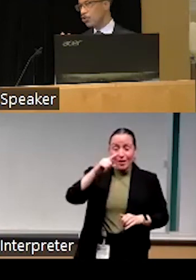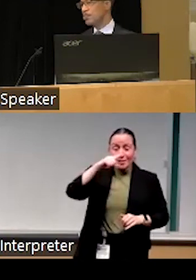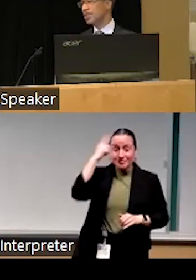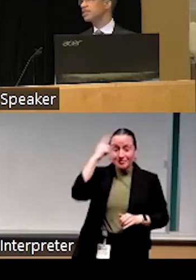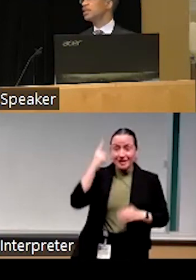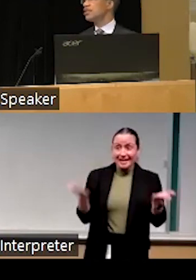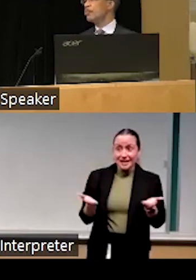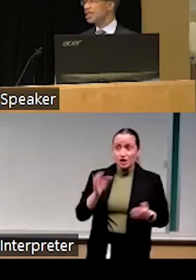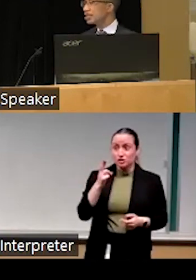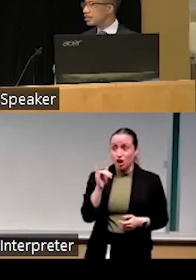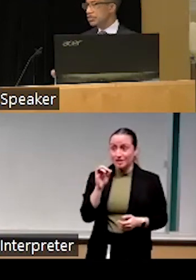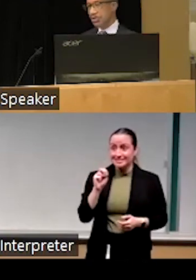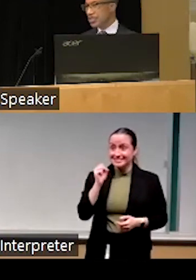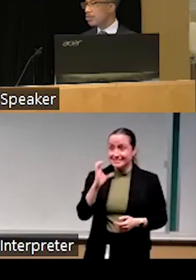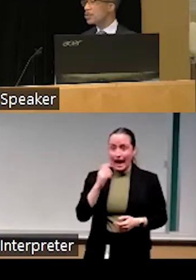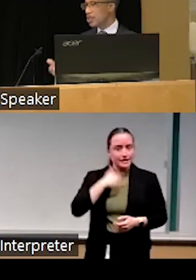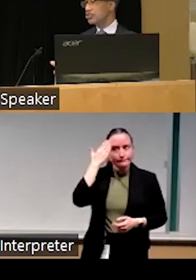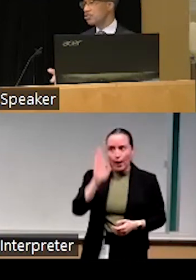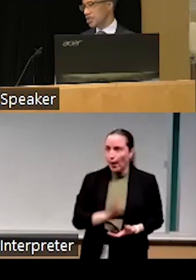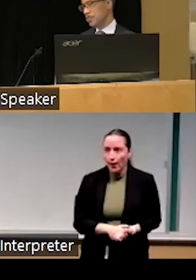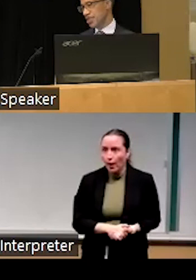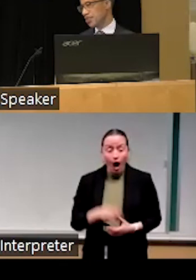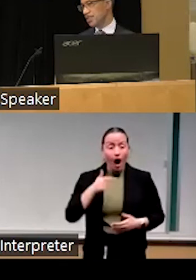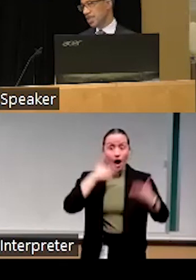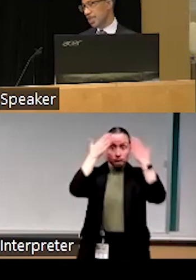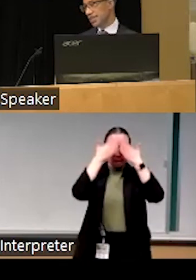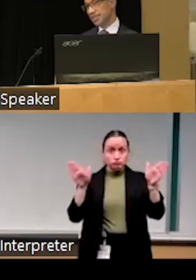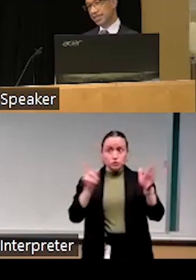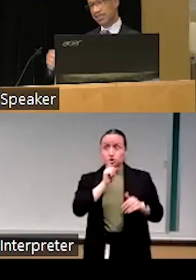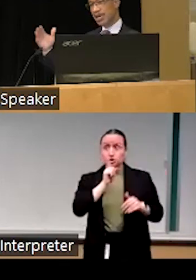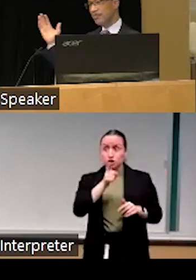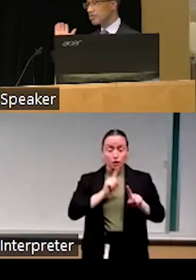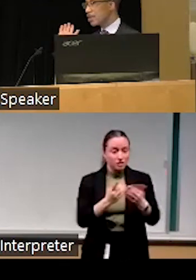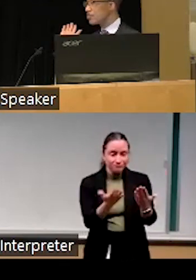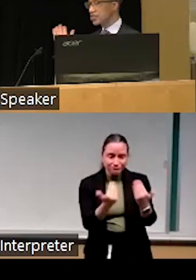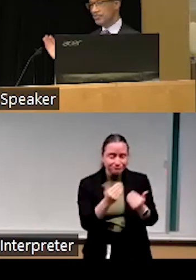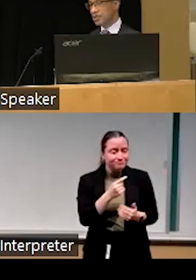opened but you know tell me what your experience was like because you know I'm I'm originally from